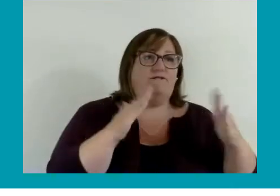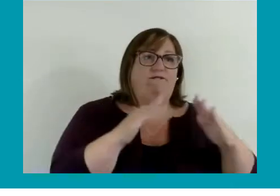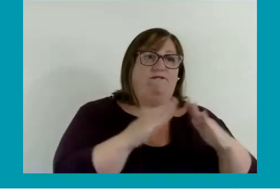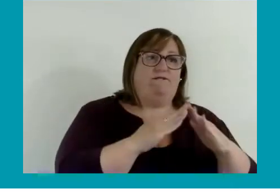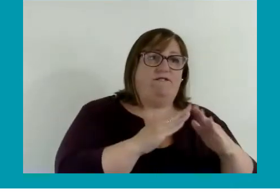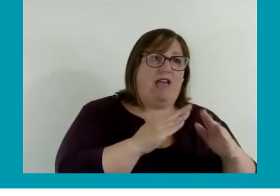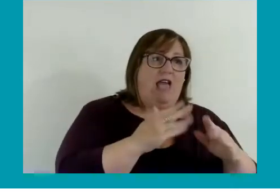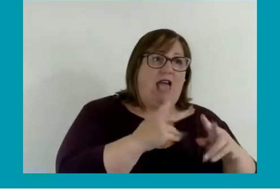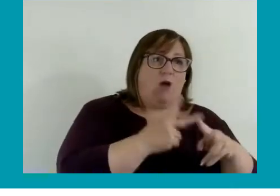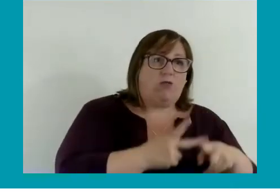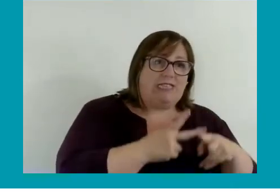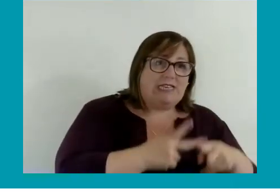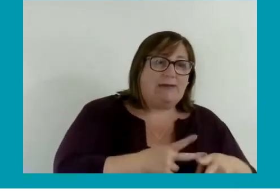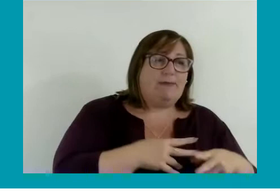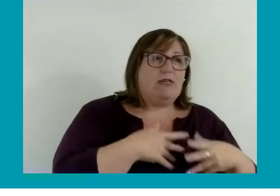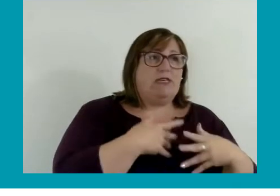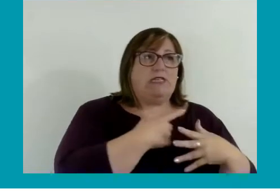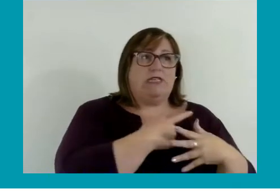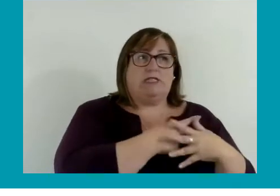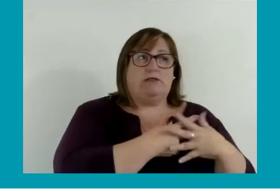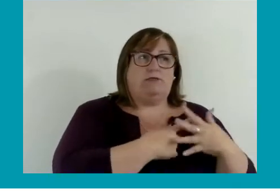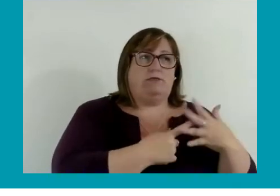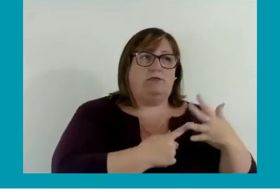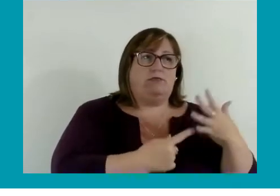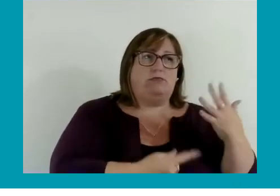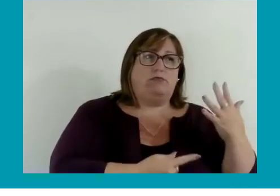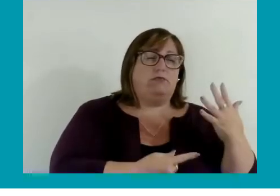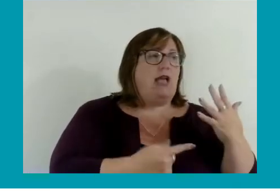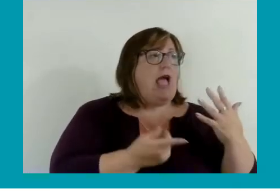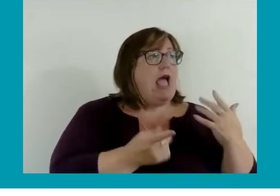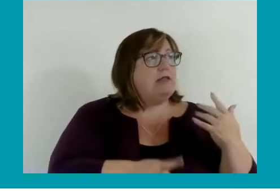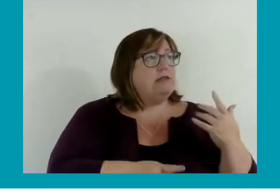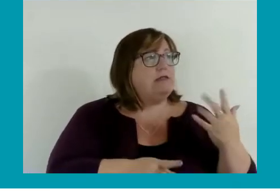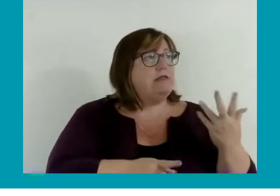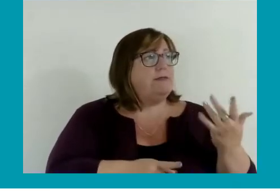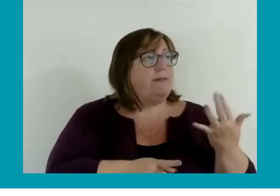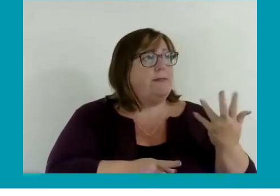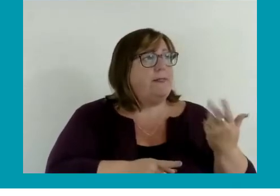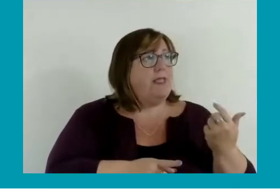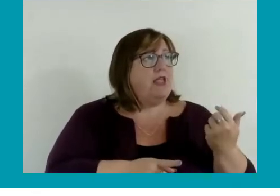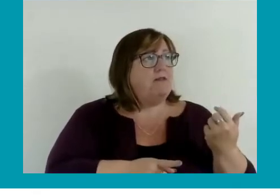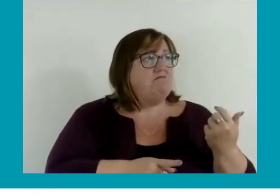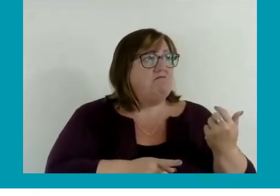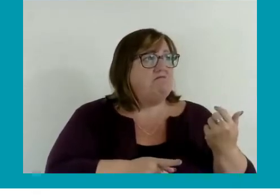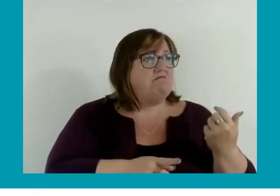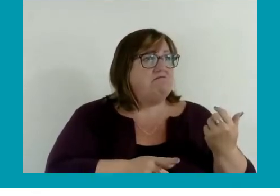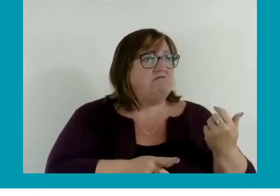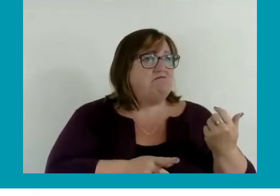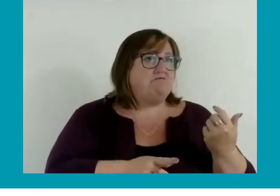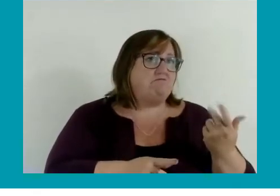that a retailer would need um and then more i suppose broadly with our own occupational health